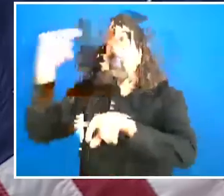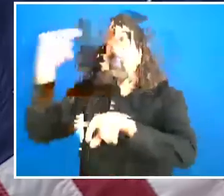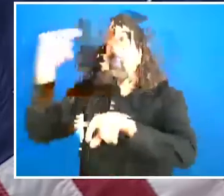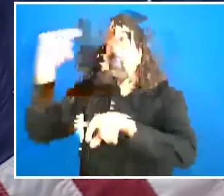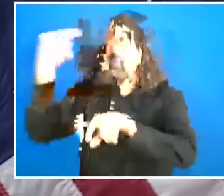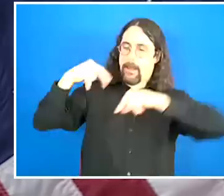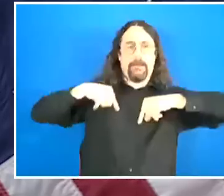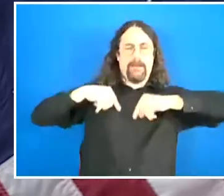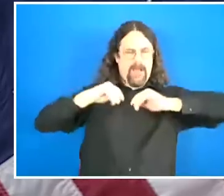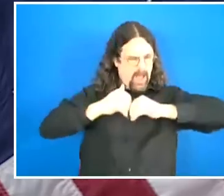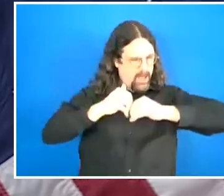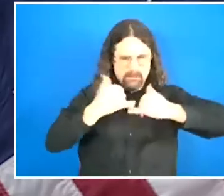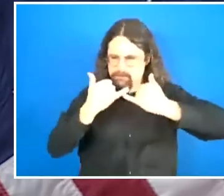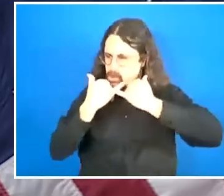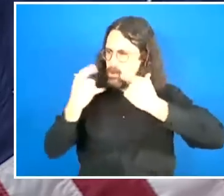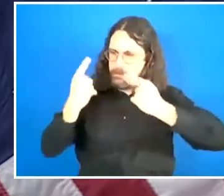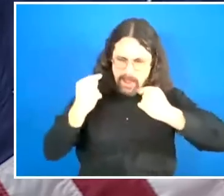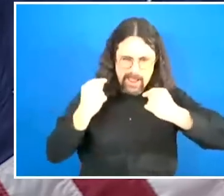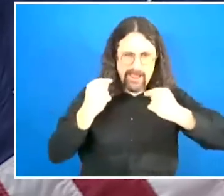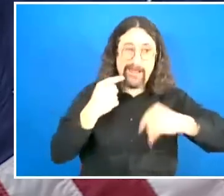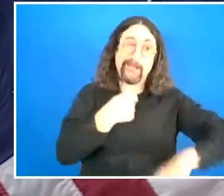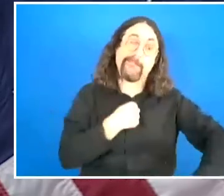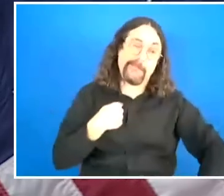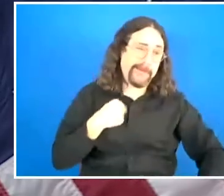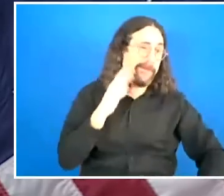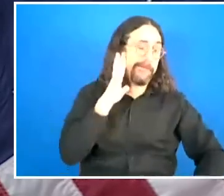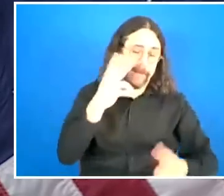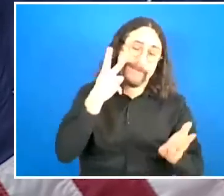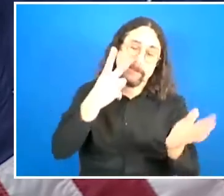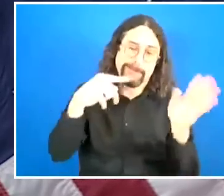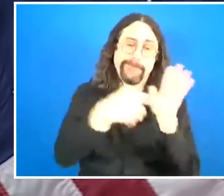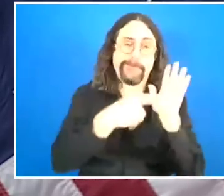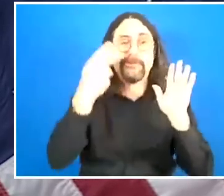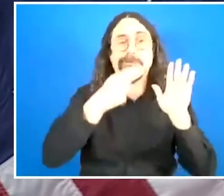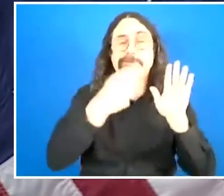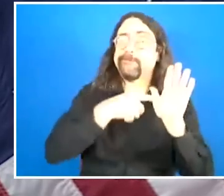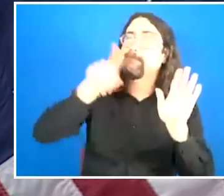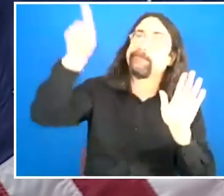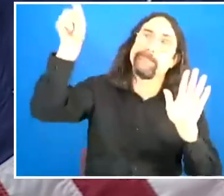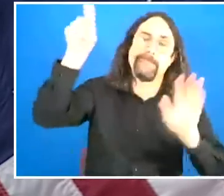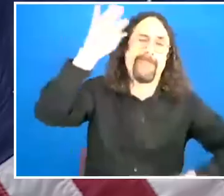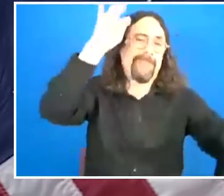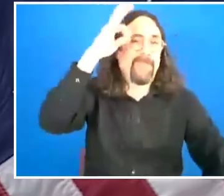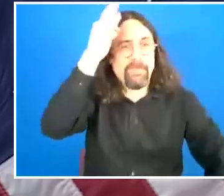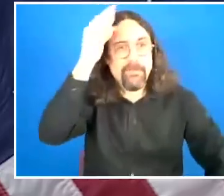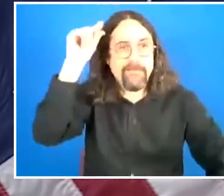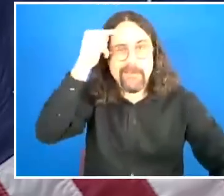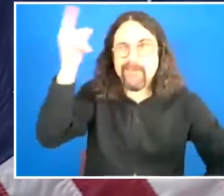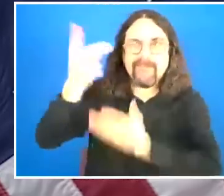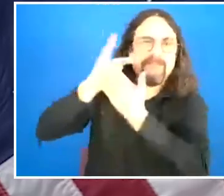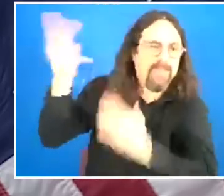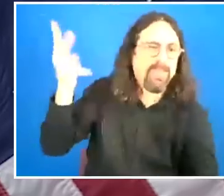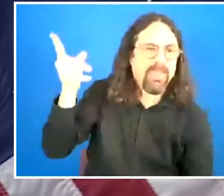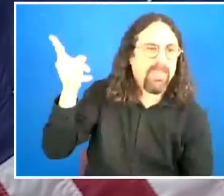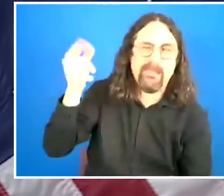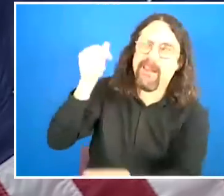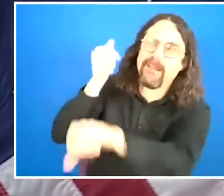ONE OF US, YOU KNOW, IF YOU'RE A HUMAN BEING WITH A HEART AND SO,UL YOU'RE THINKING ALL THE TIME, NOT